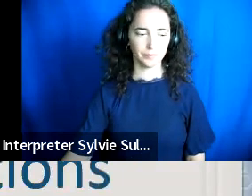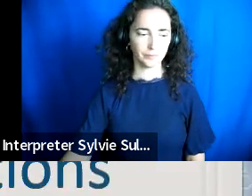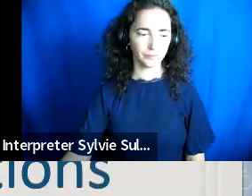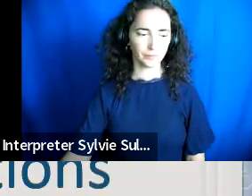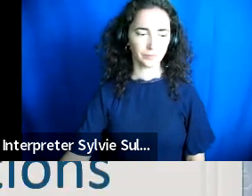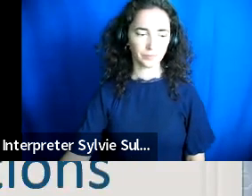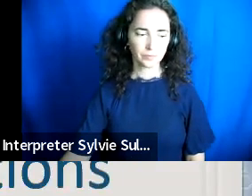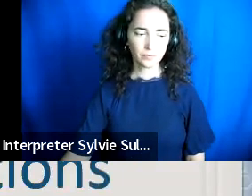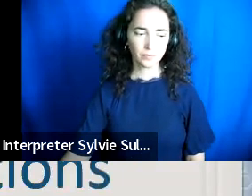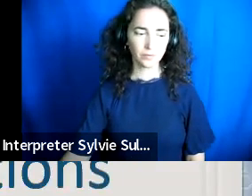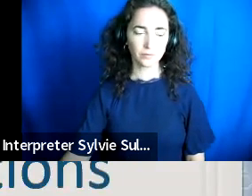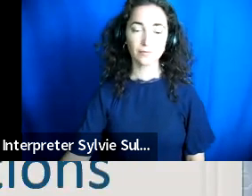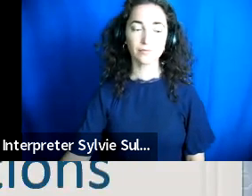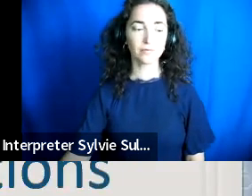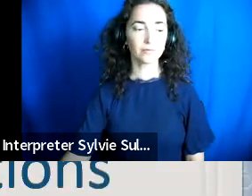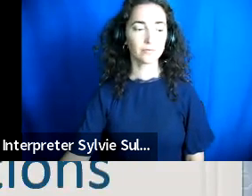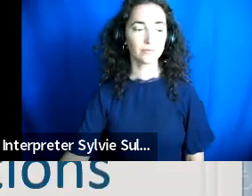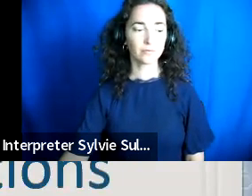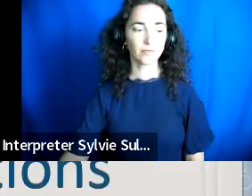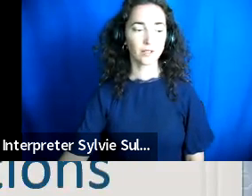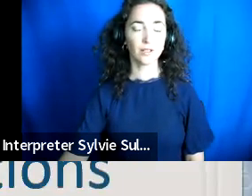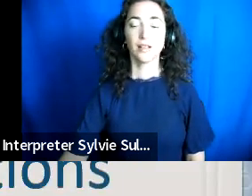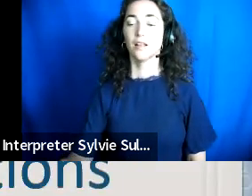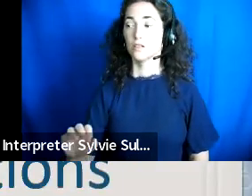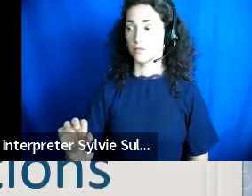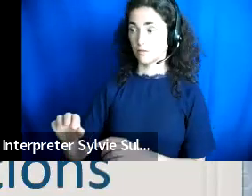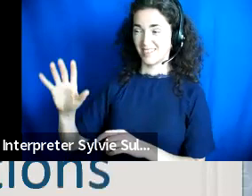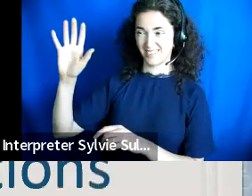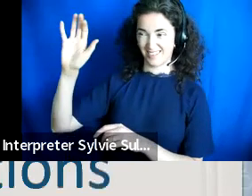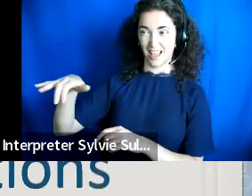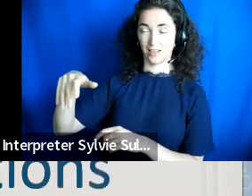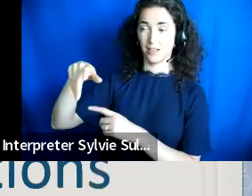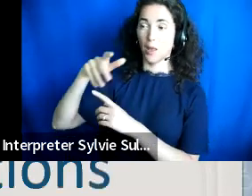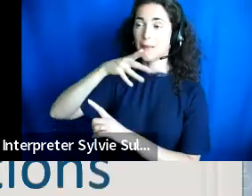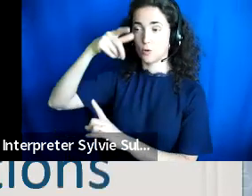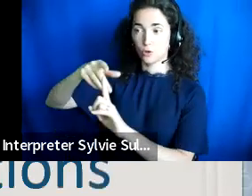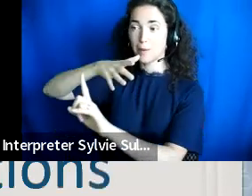So a Akadian apparent connections is our chapter. Under the parents apparent network.